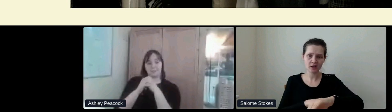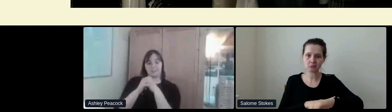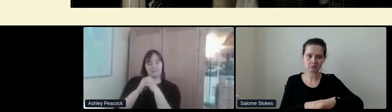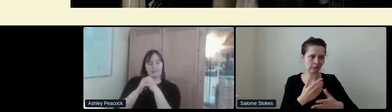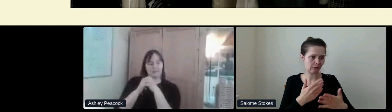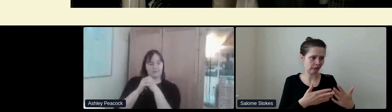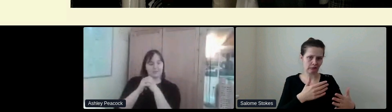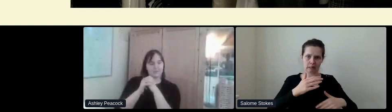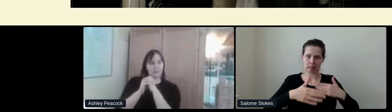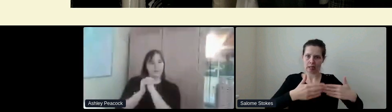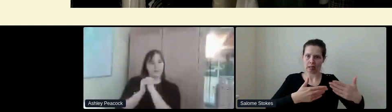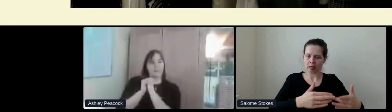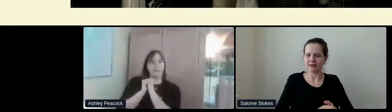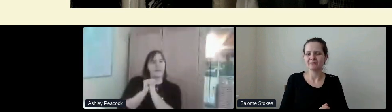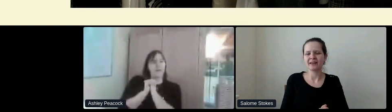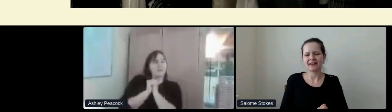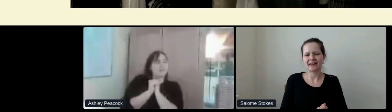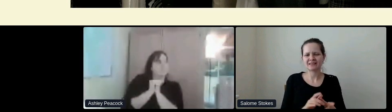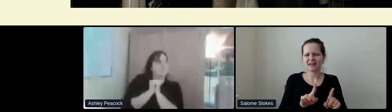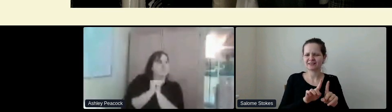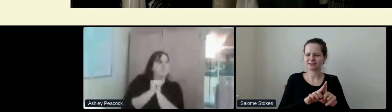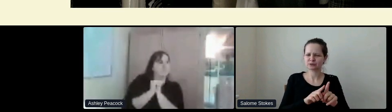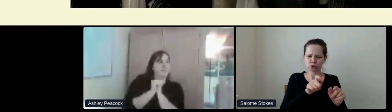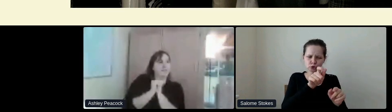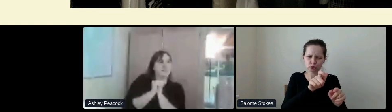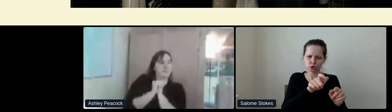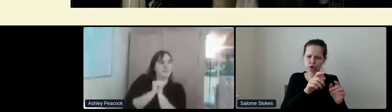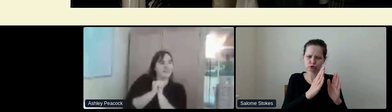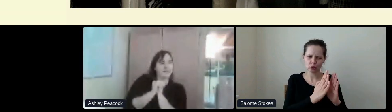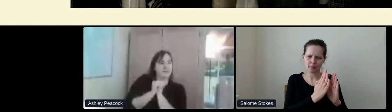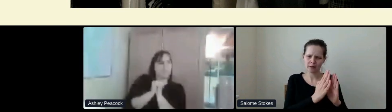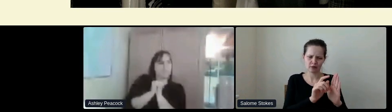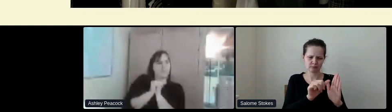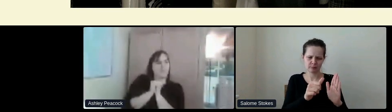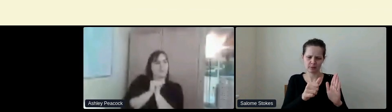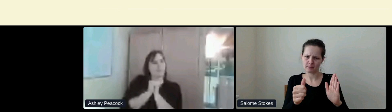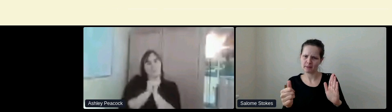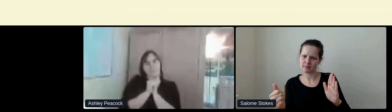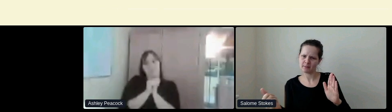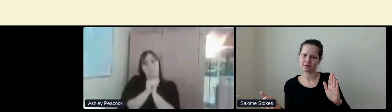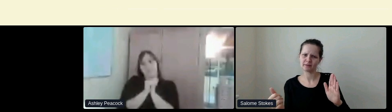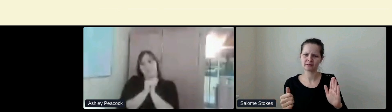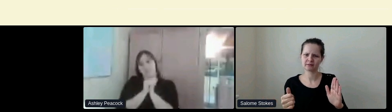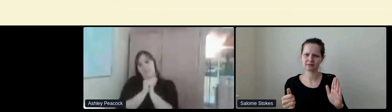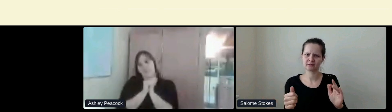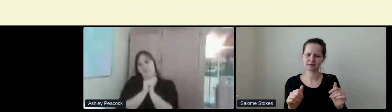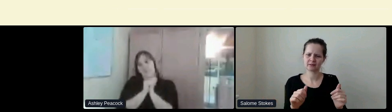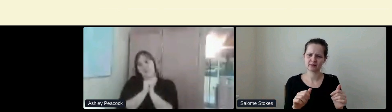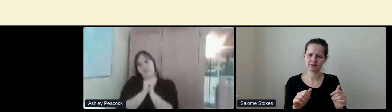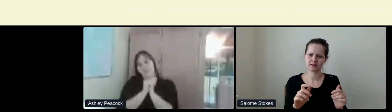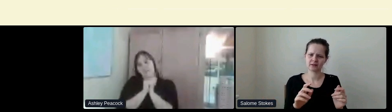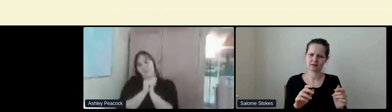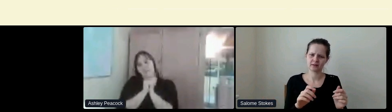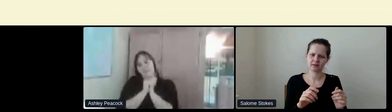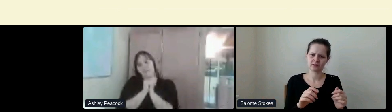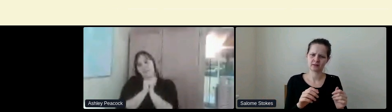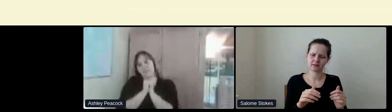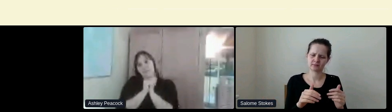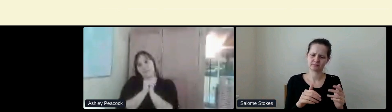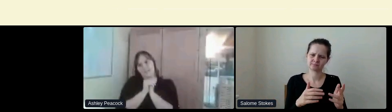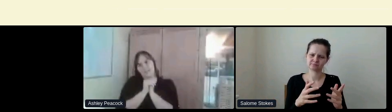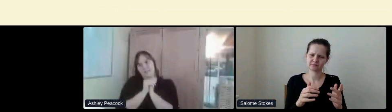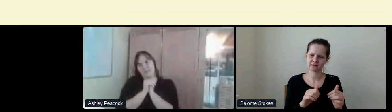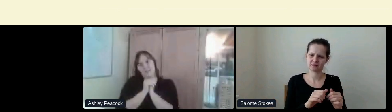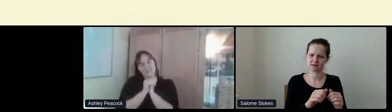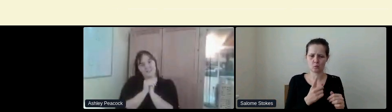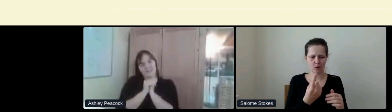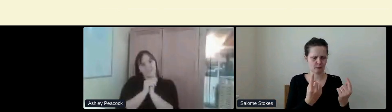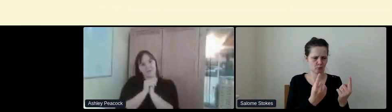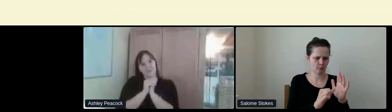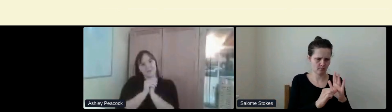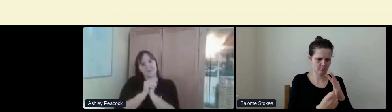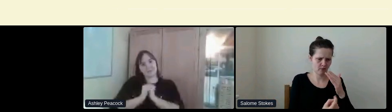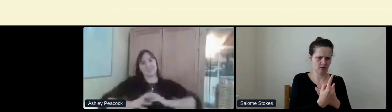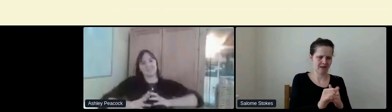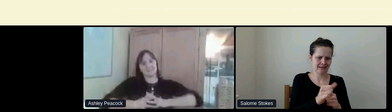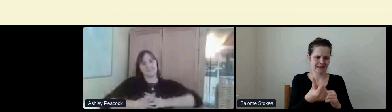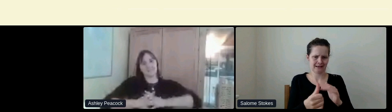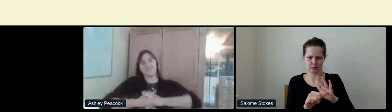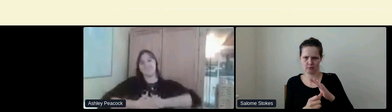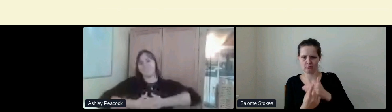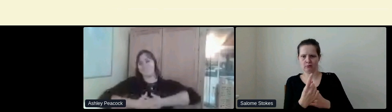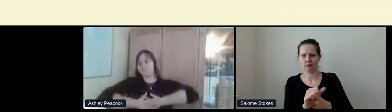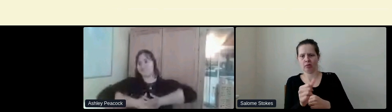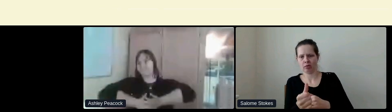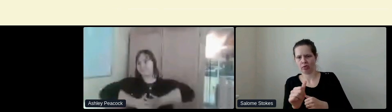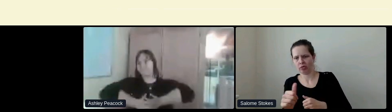so this domino effect thing I think goes on to the executive functioning.